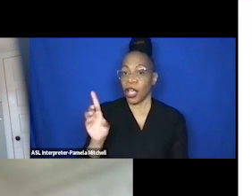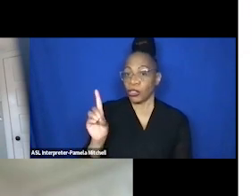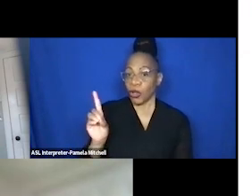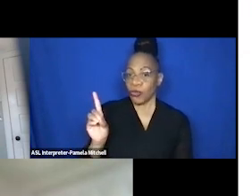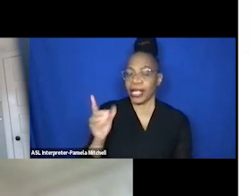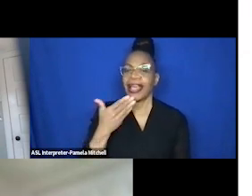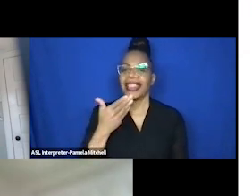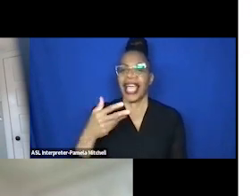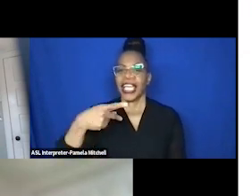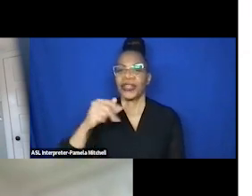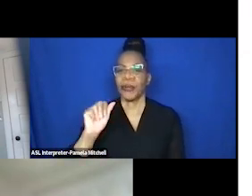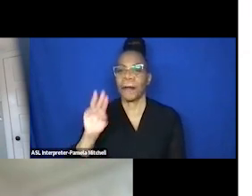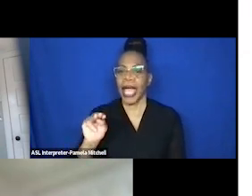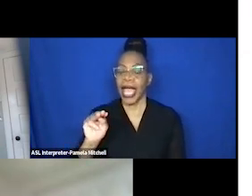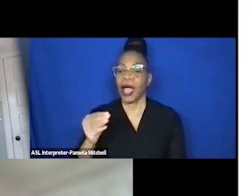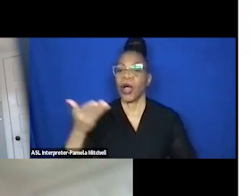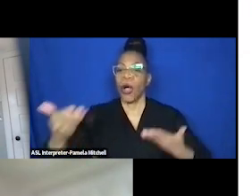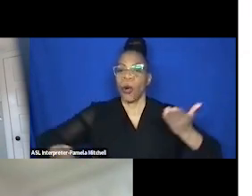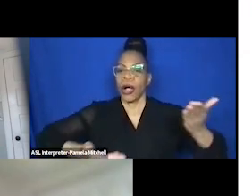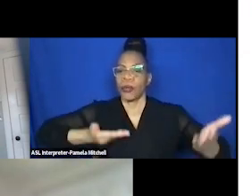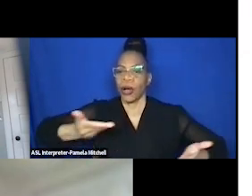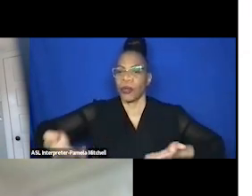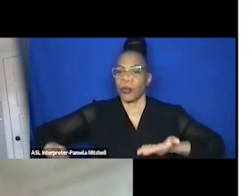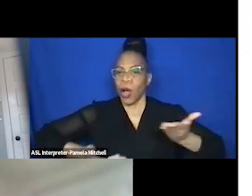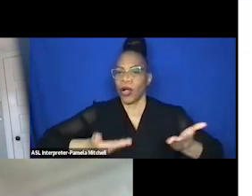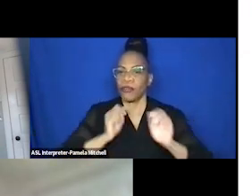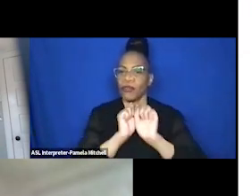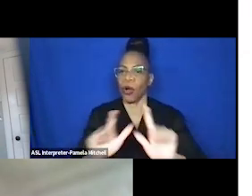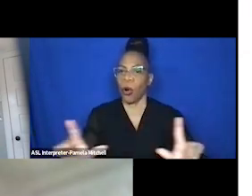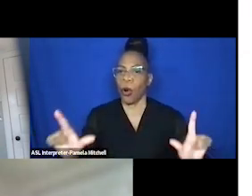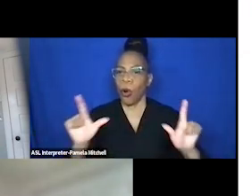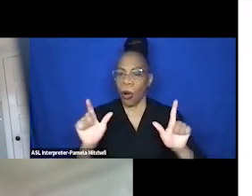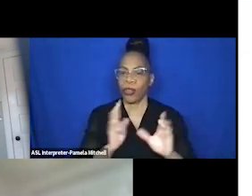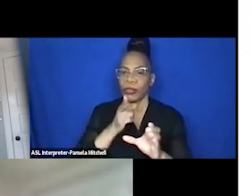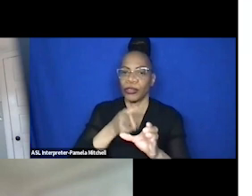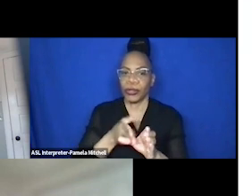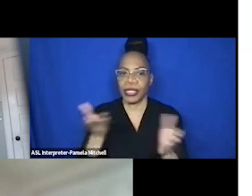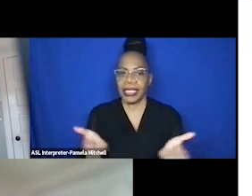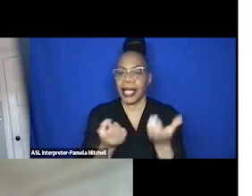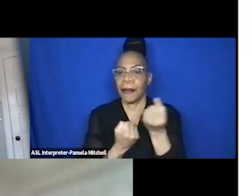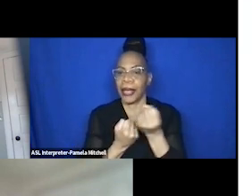A warm welcome to all of you joining us today. On behalf of the Substance Abuse and Mental Health Services Administration,